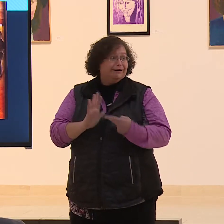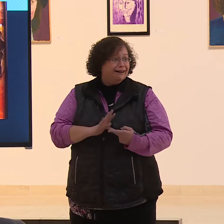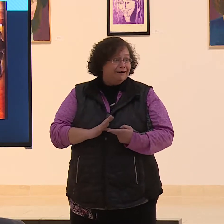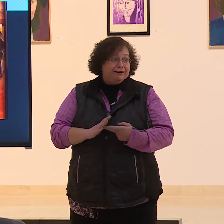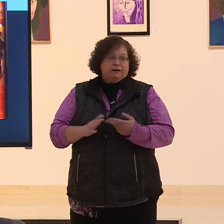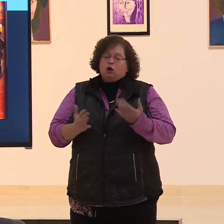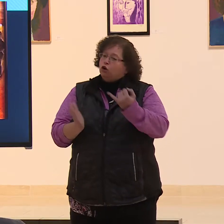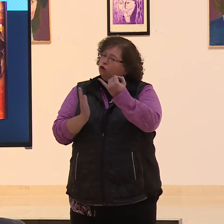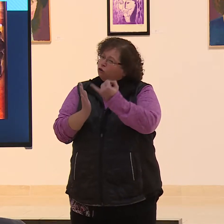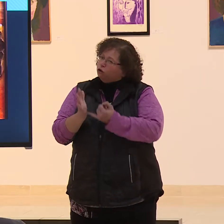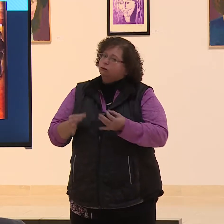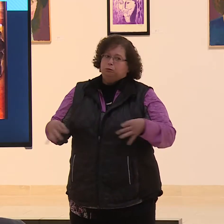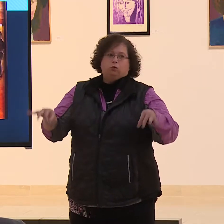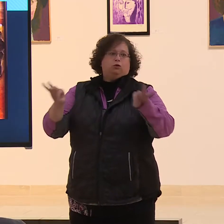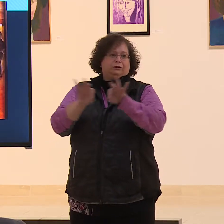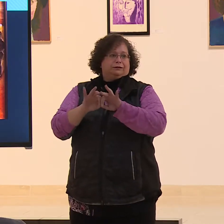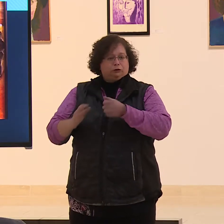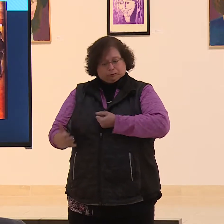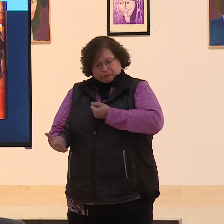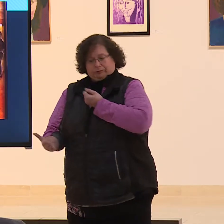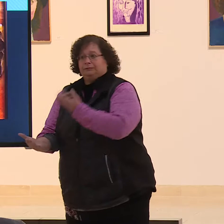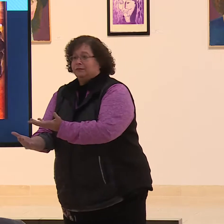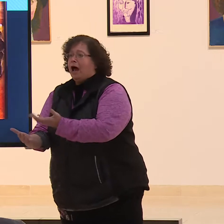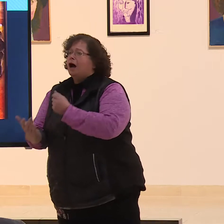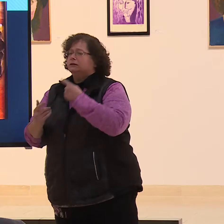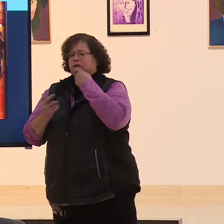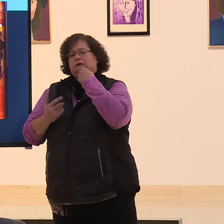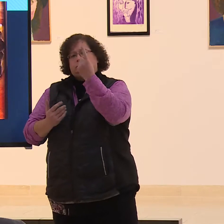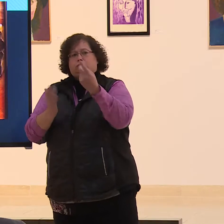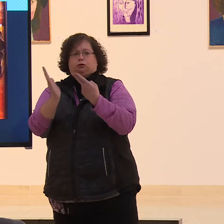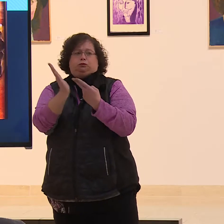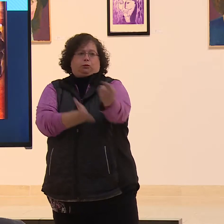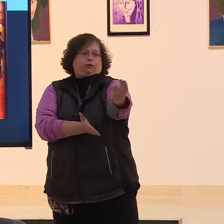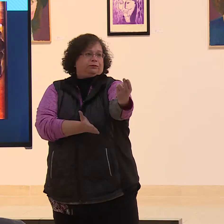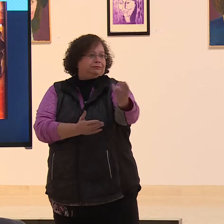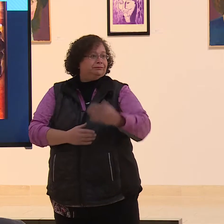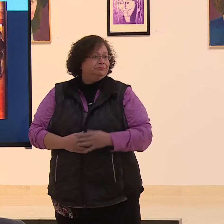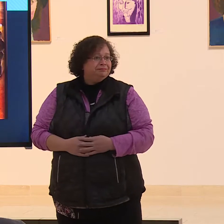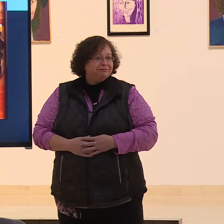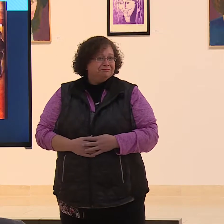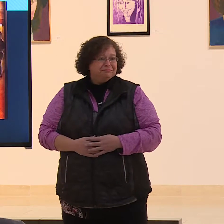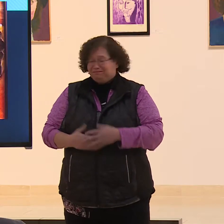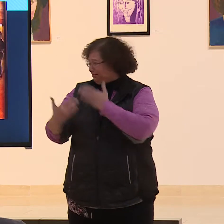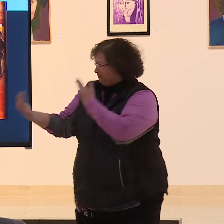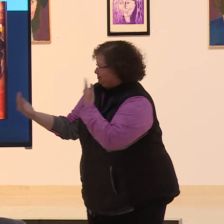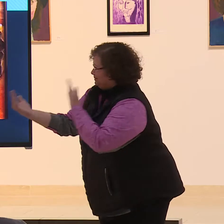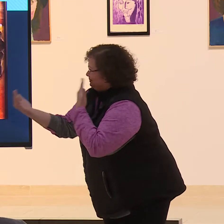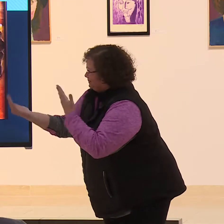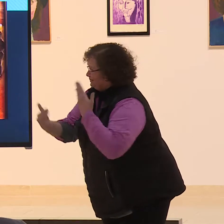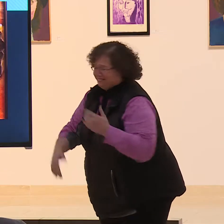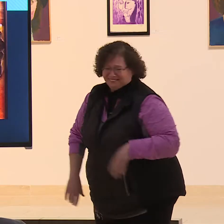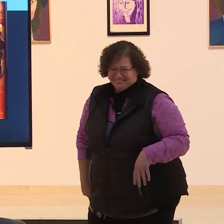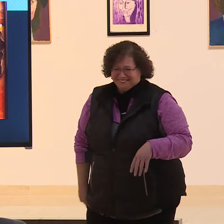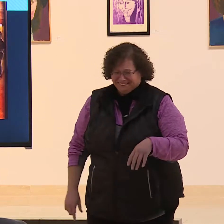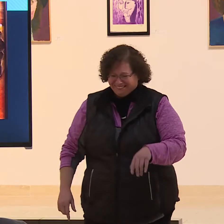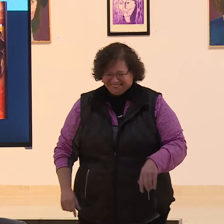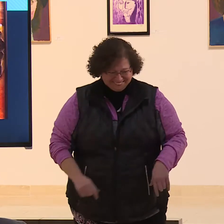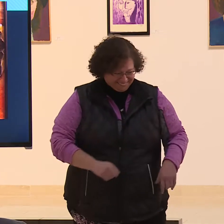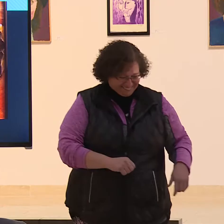to keep my mind going. Art is important. It's important to express these stories and to tell the truth. Thank you so much.